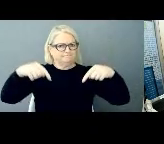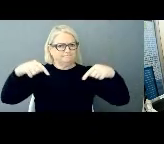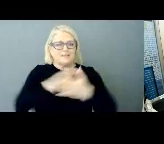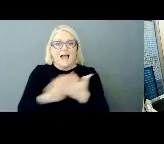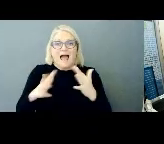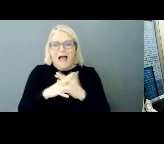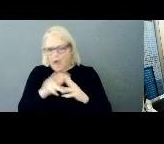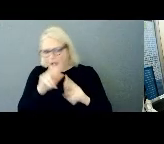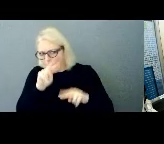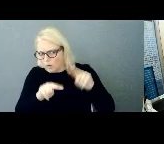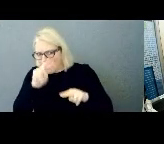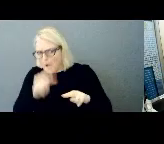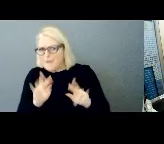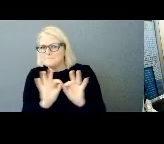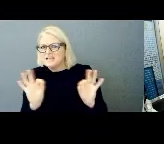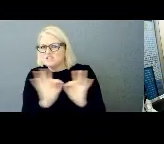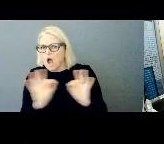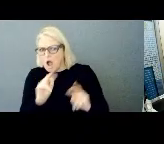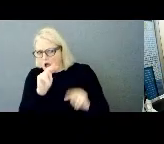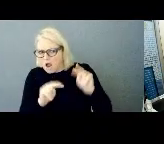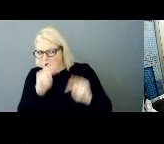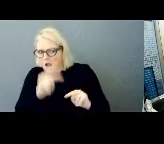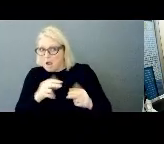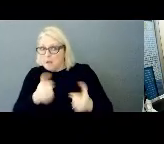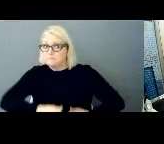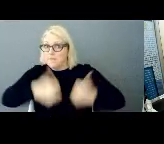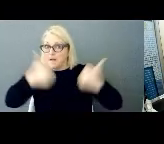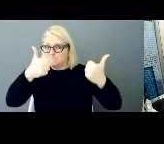for adults predominantly with intellectual disabilities?